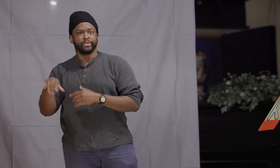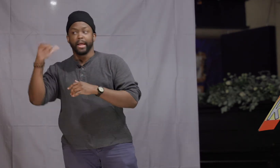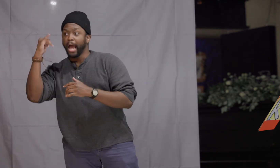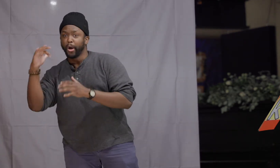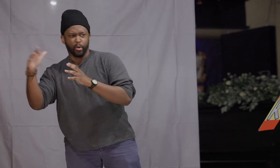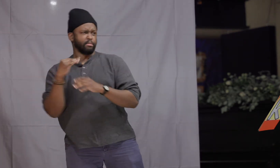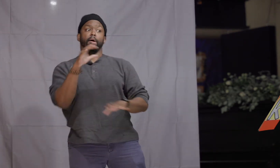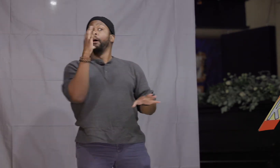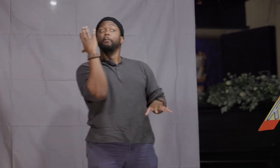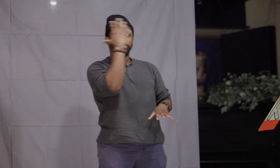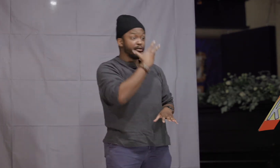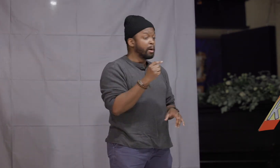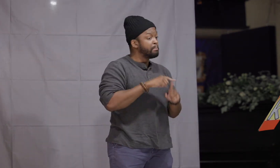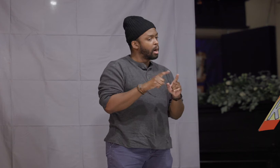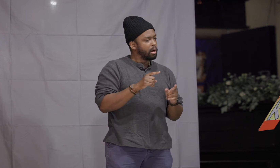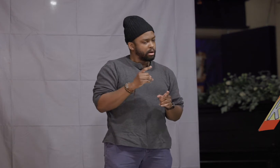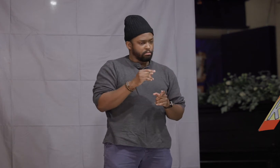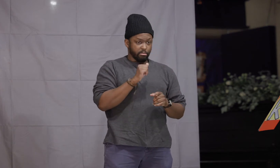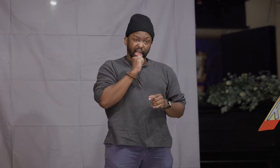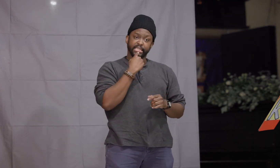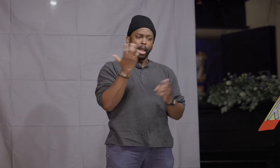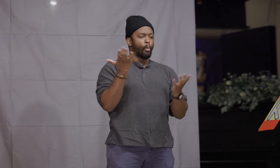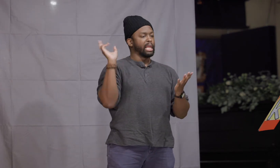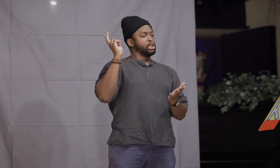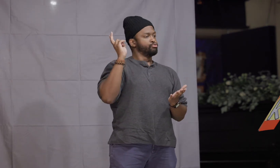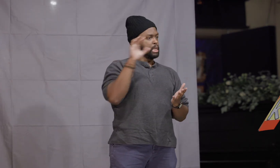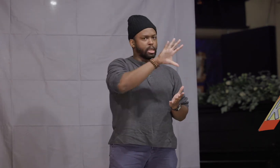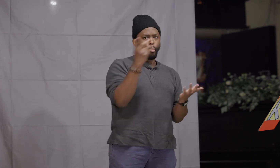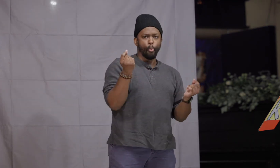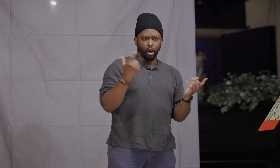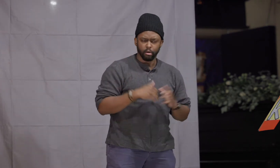The whole row really stood out from the rest of the district, really beautiful.